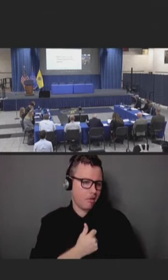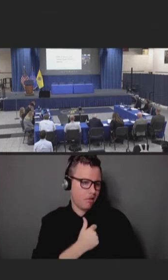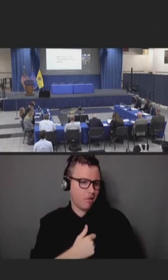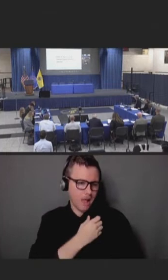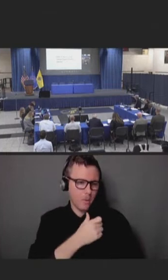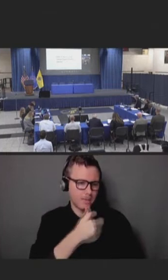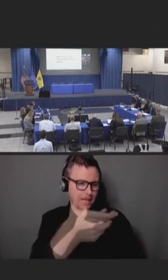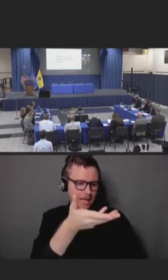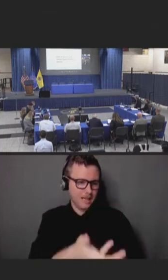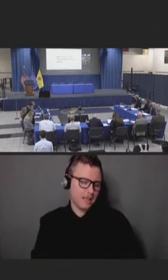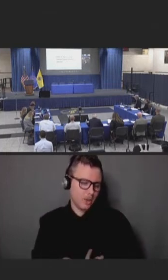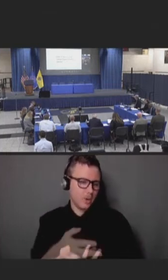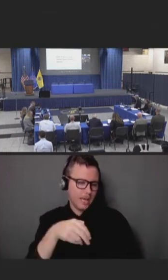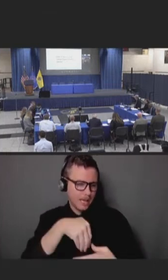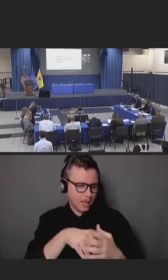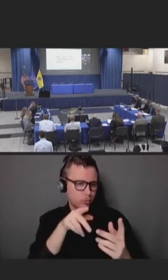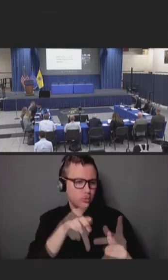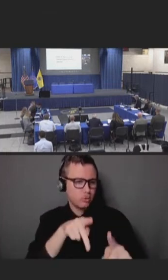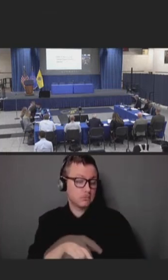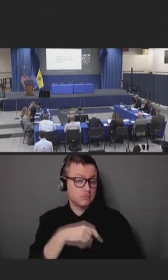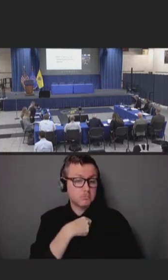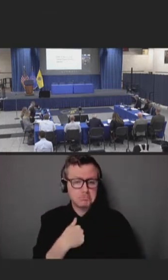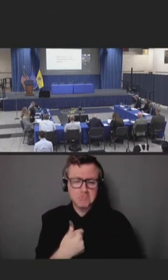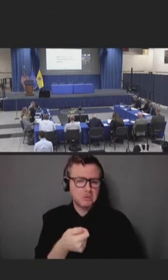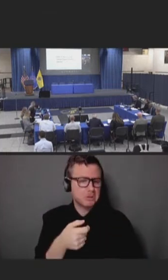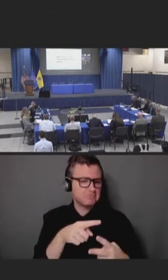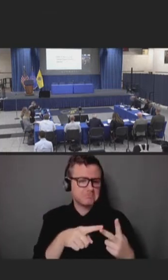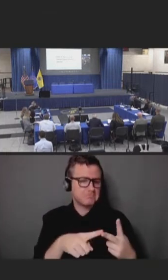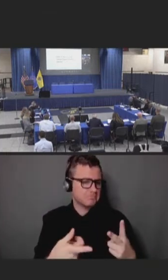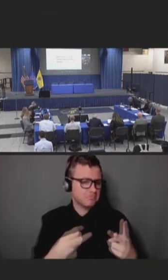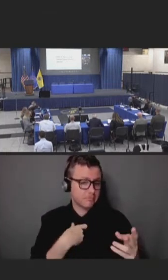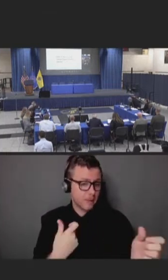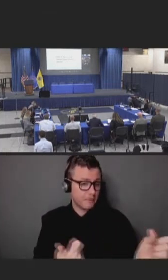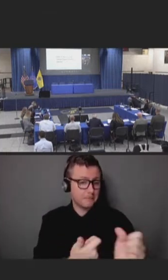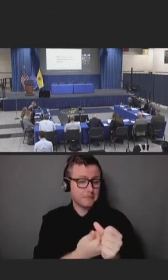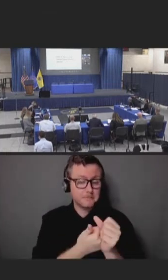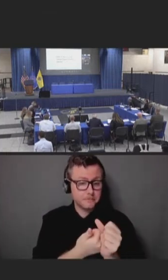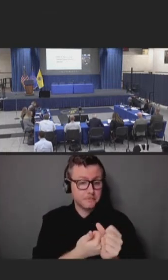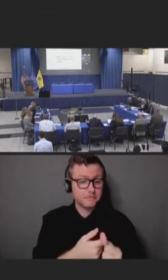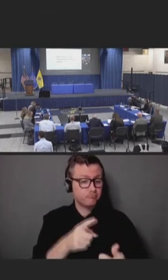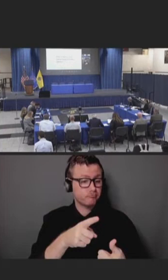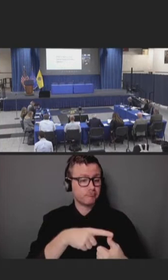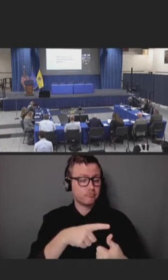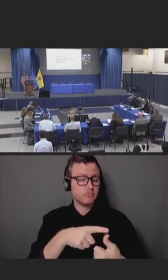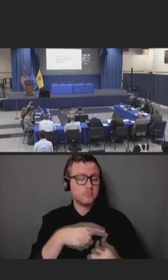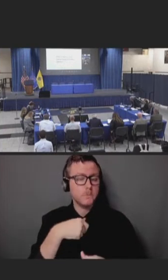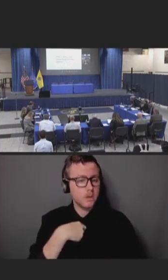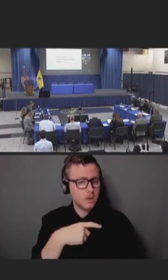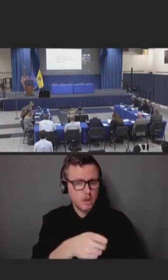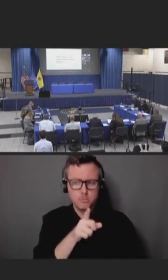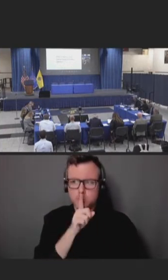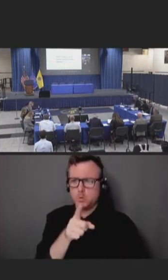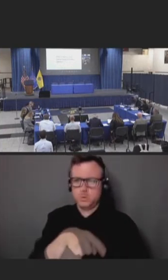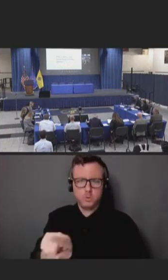in person today. I have just a couple of updates. First, I'm sure everyone is aware of this but just